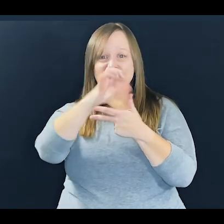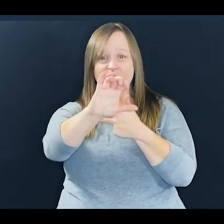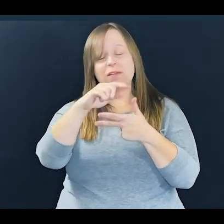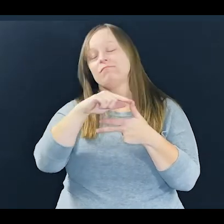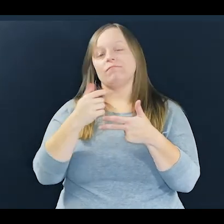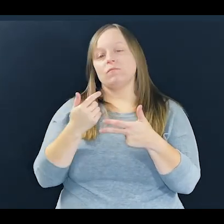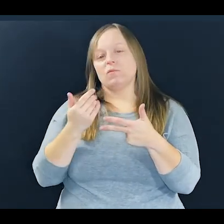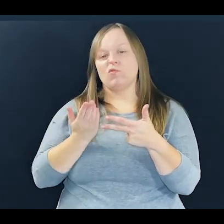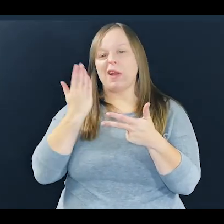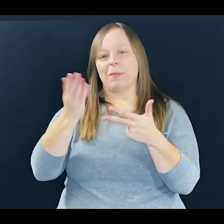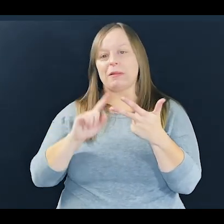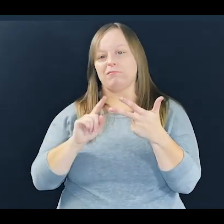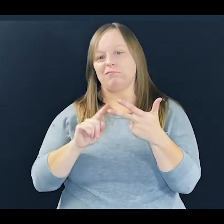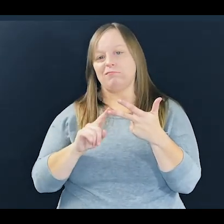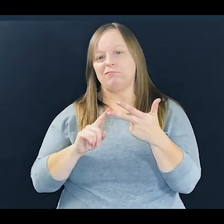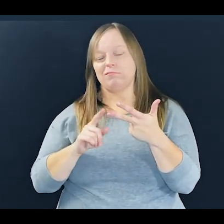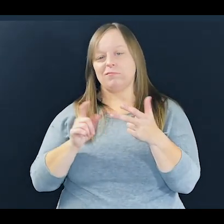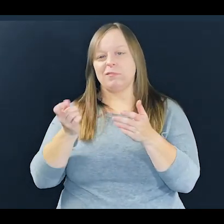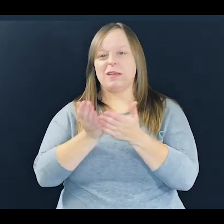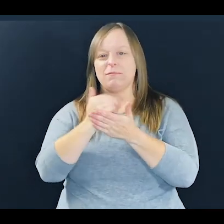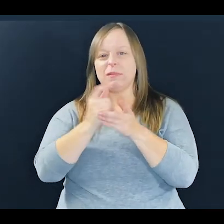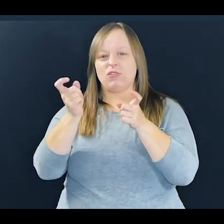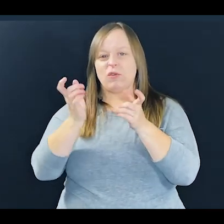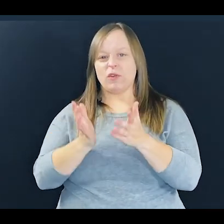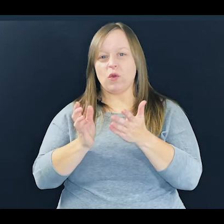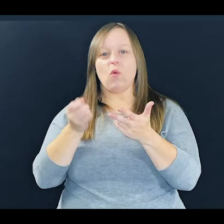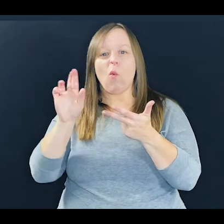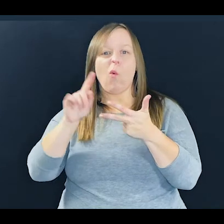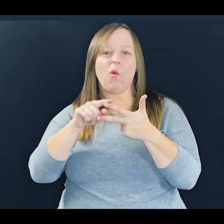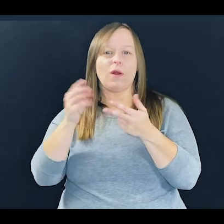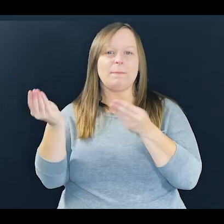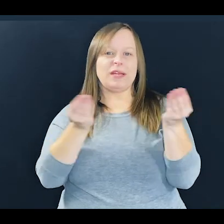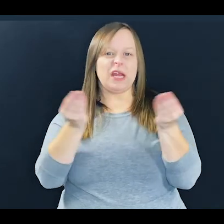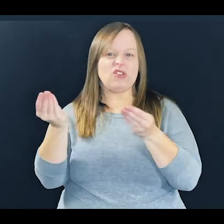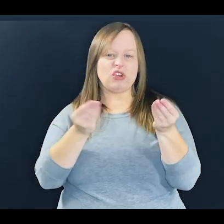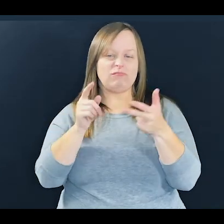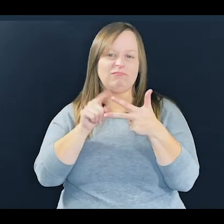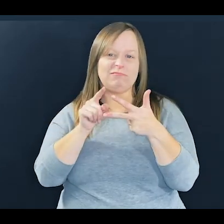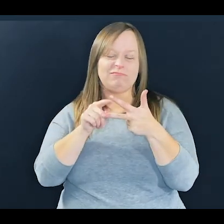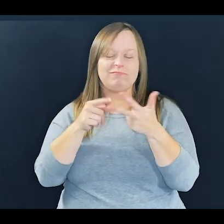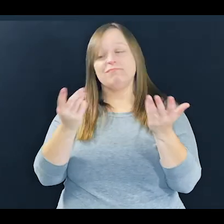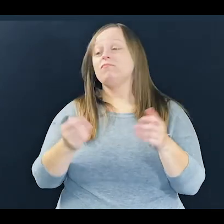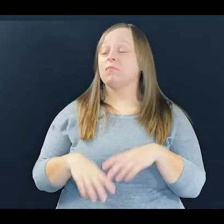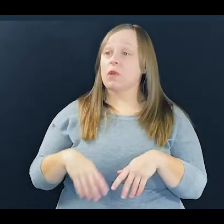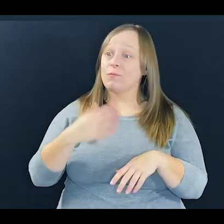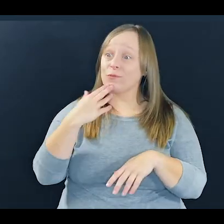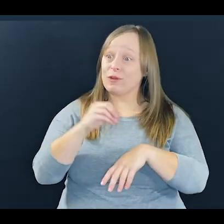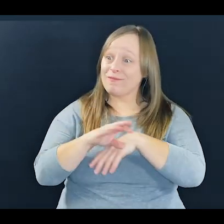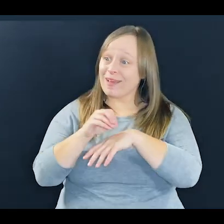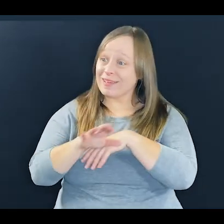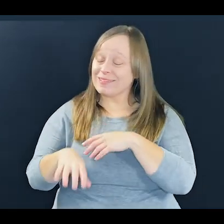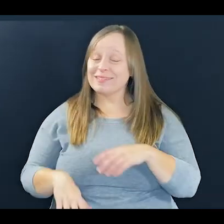So we definitely recommend starting at the administrative review level or at the mediation level. All right, that's great advice.